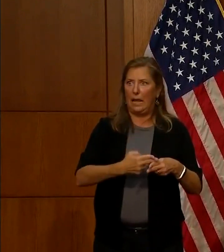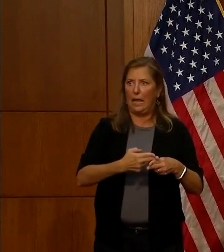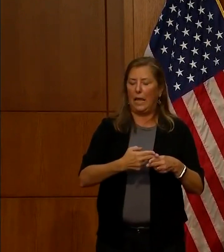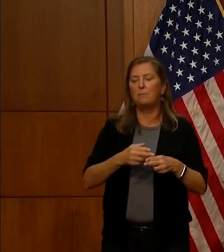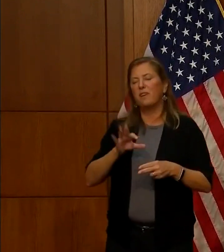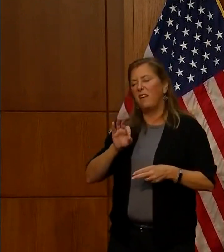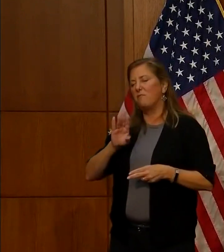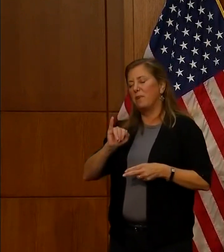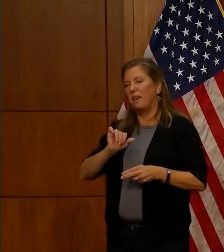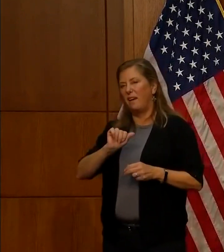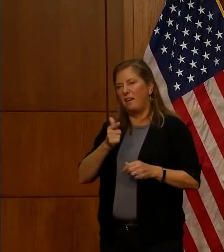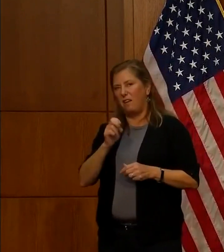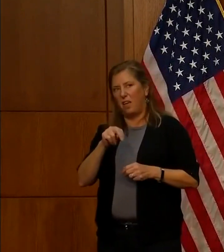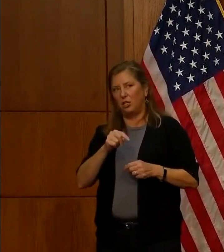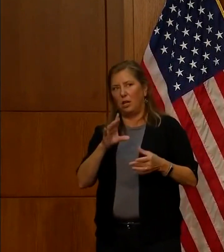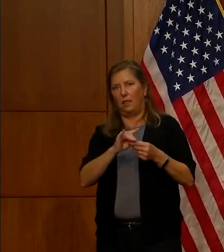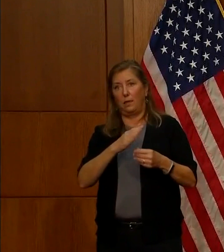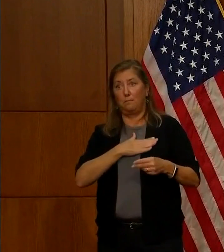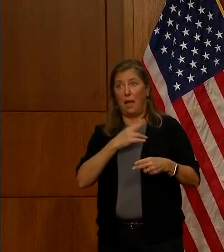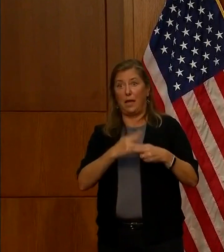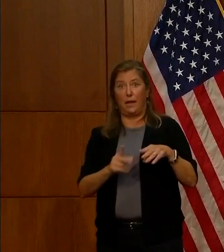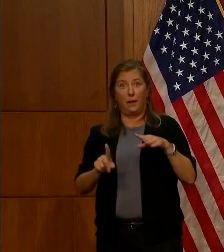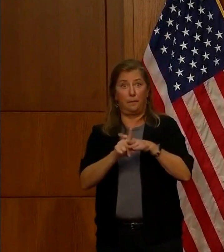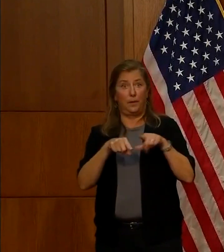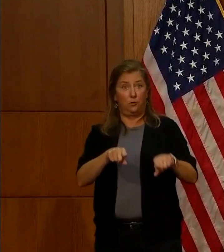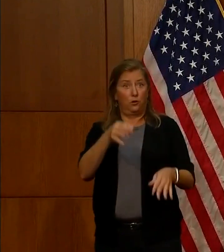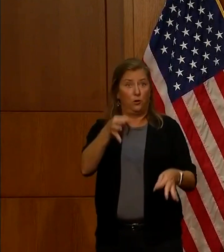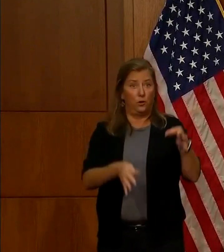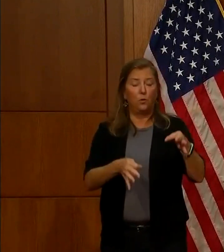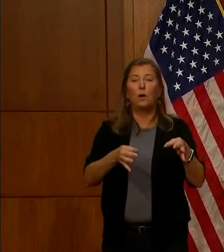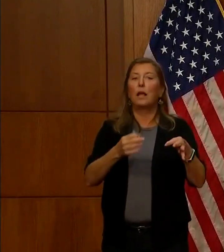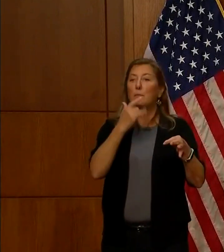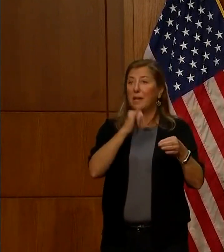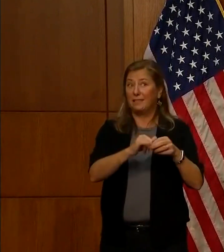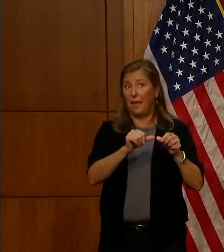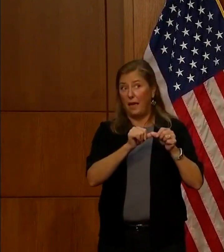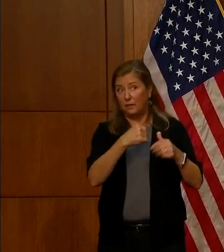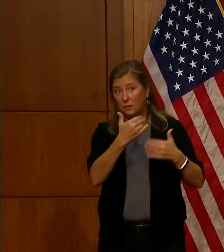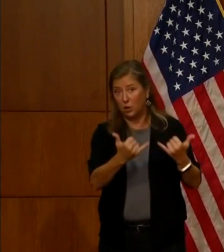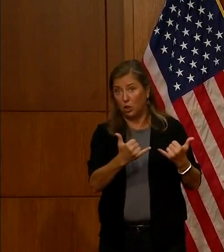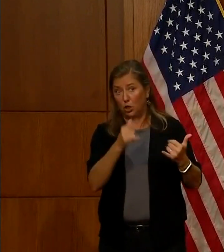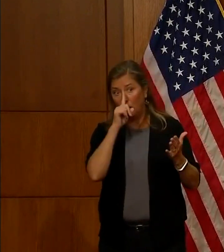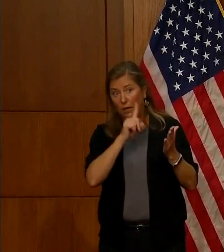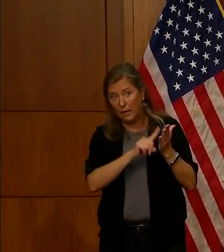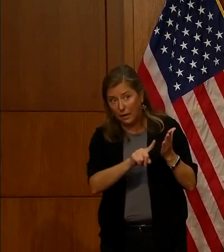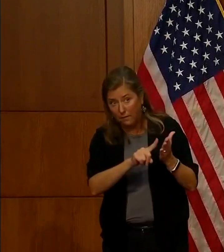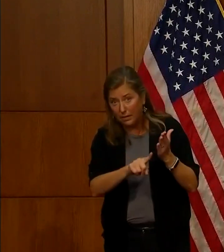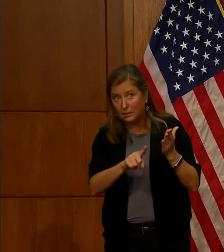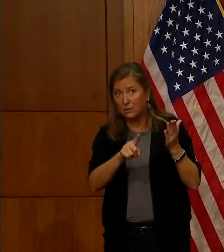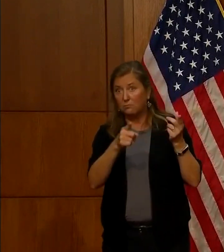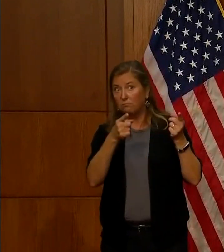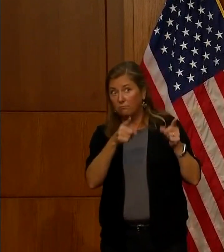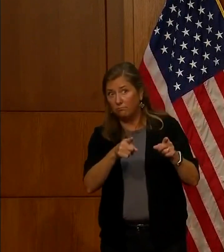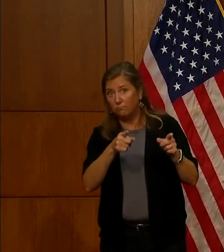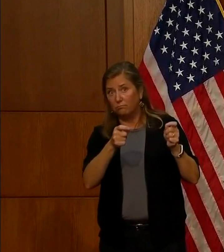NAME WAS MENTIONED IN COURT BY AN FBI AGENT. BECAUSE THAT IS